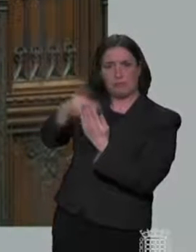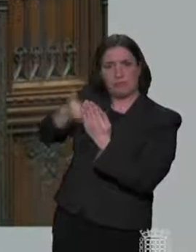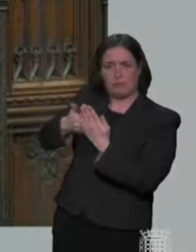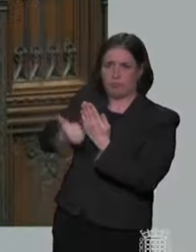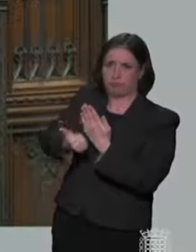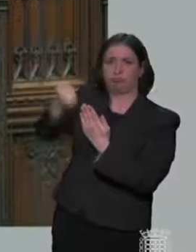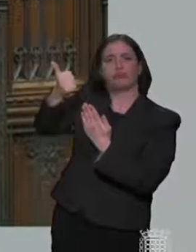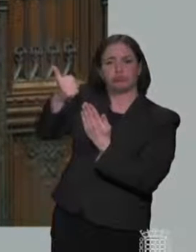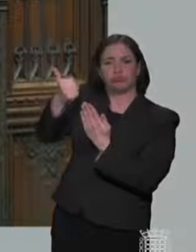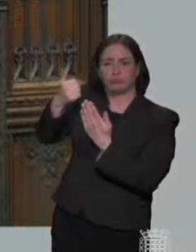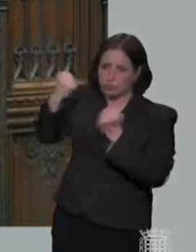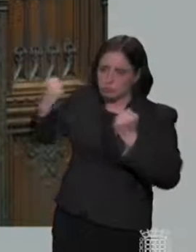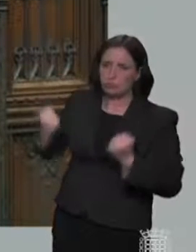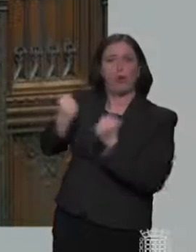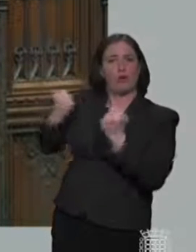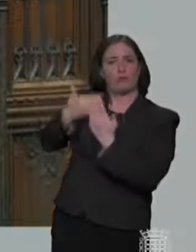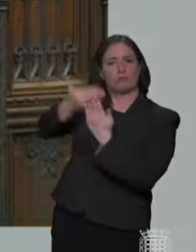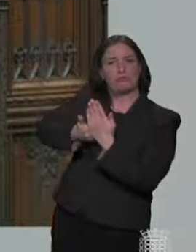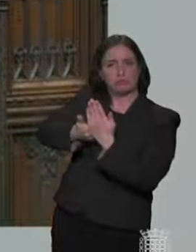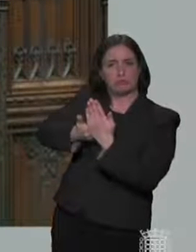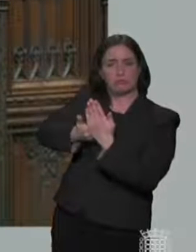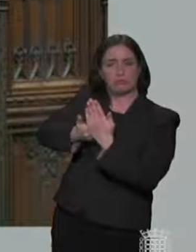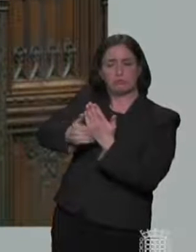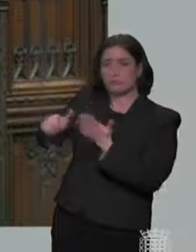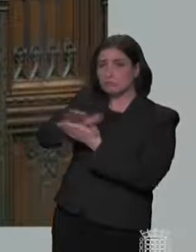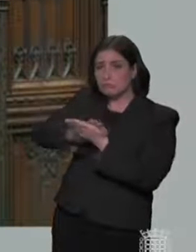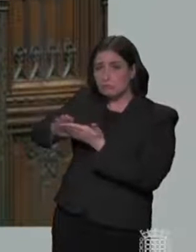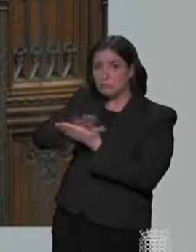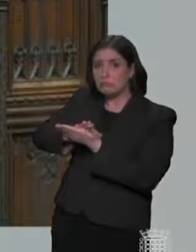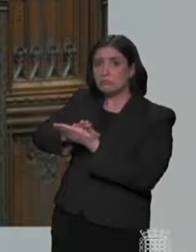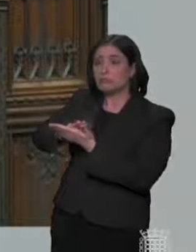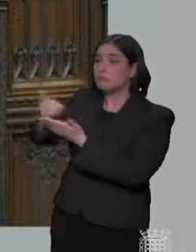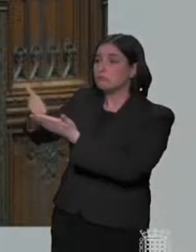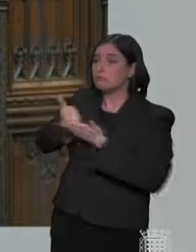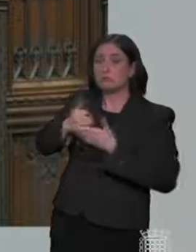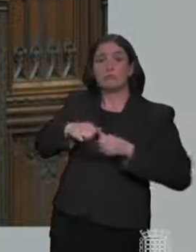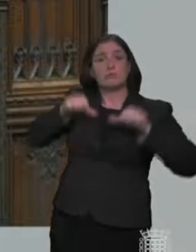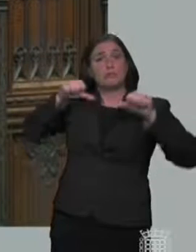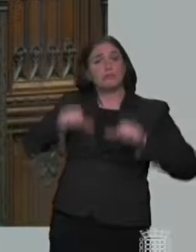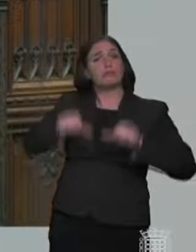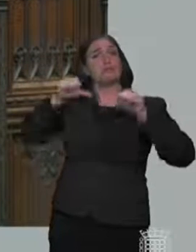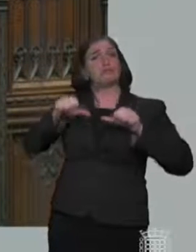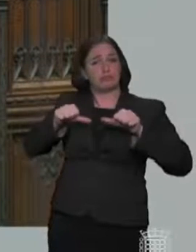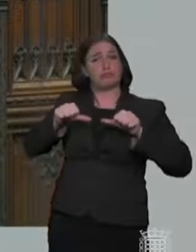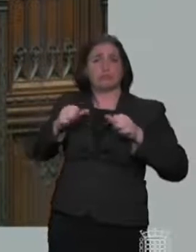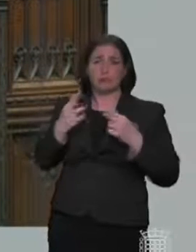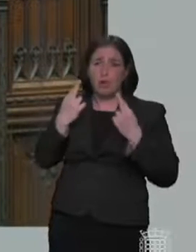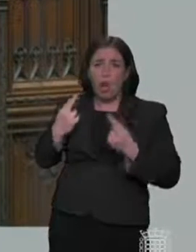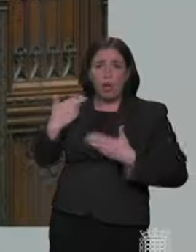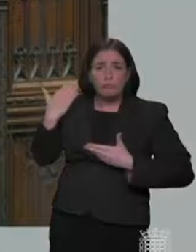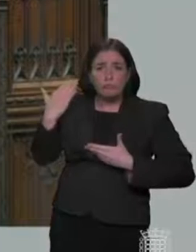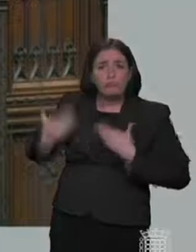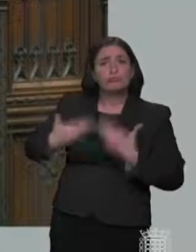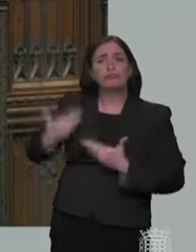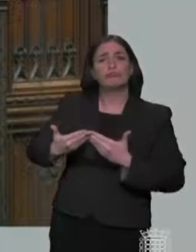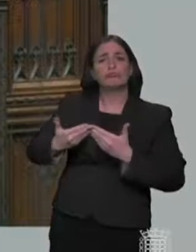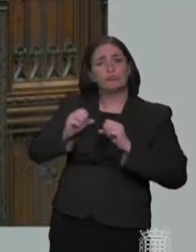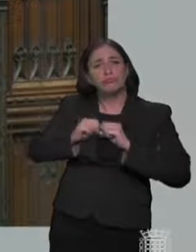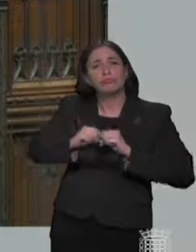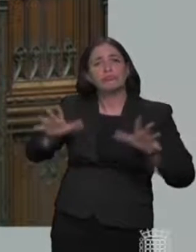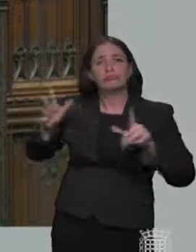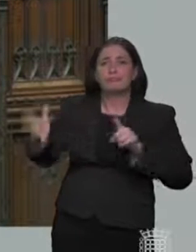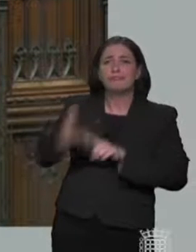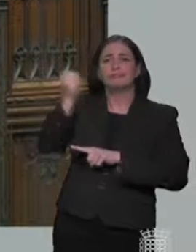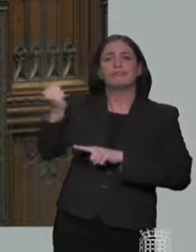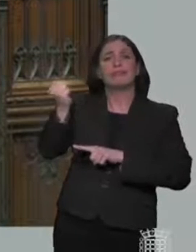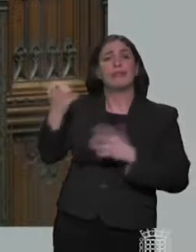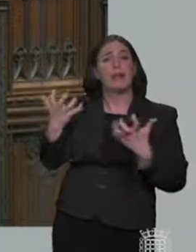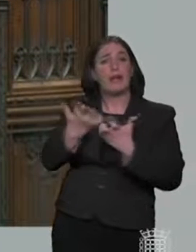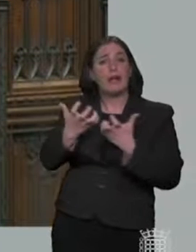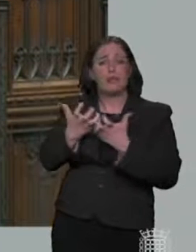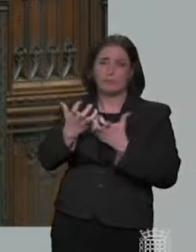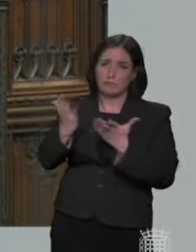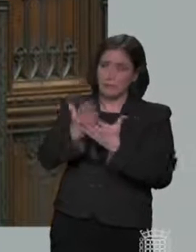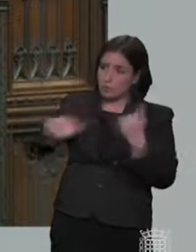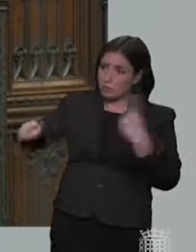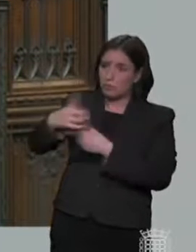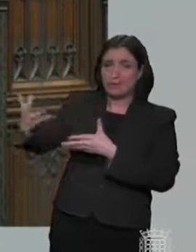of a bill from which can flow forth the finest brew of all inclusion my lords i beg to move